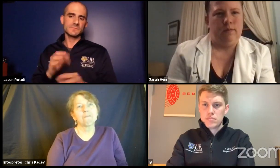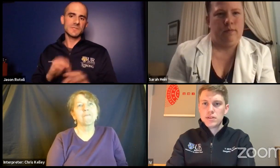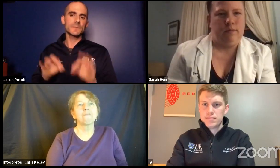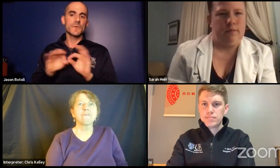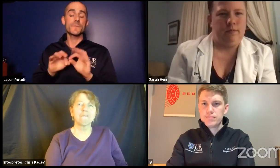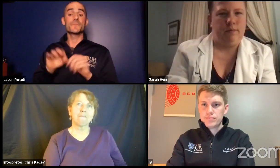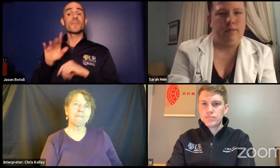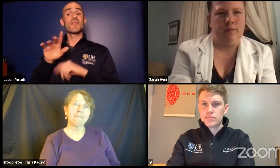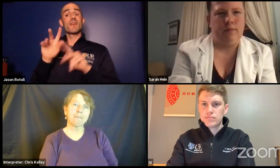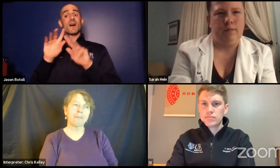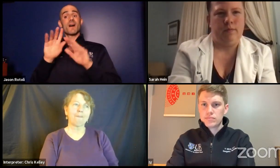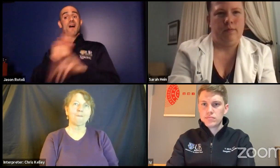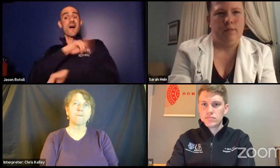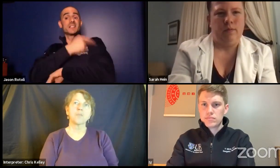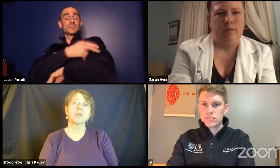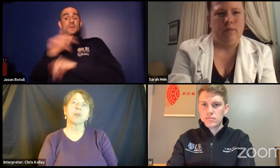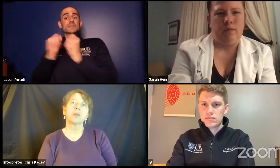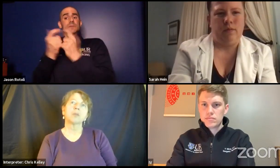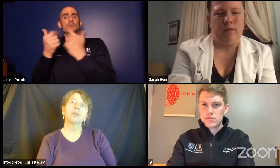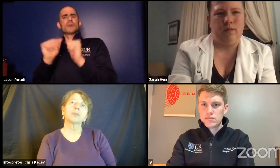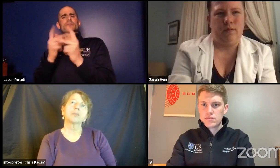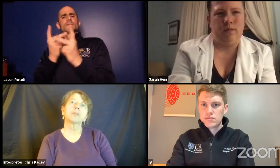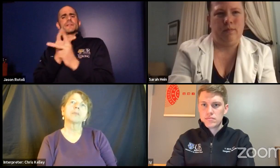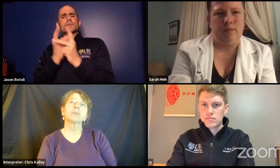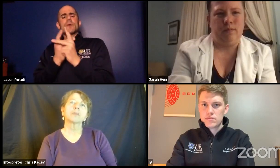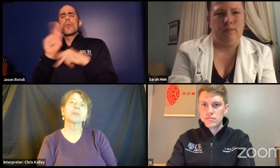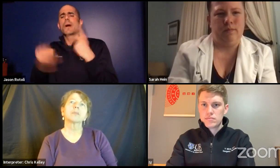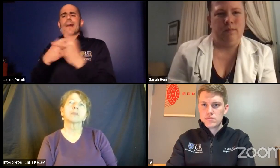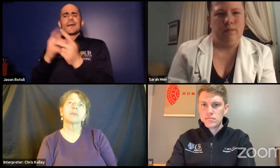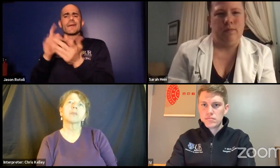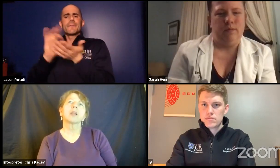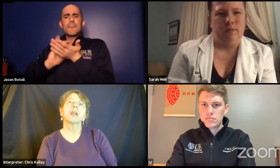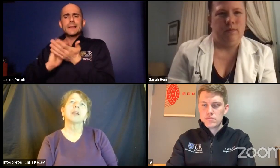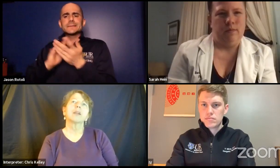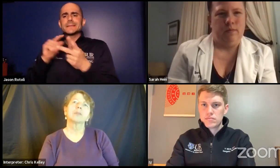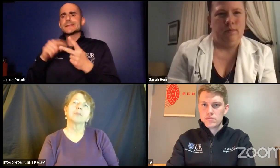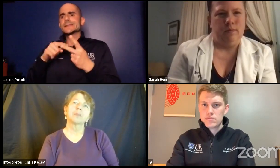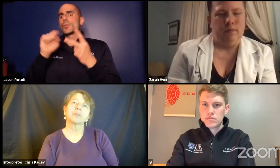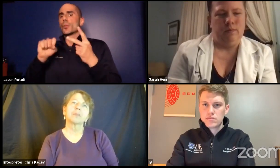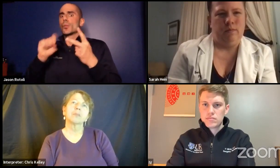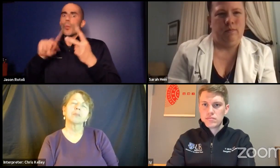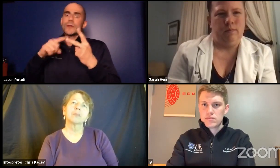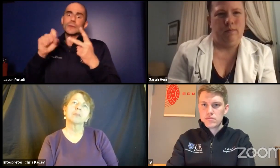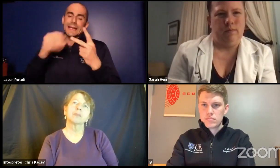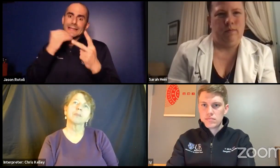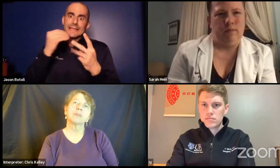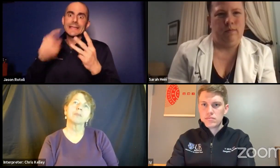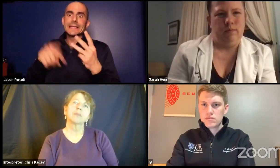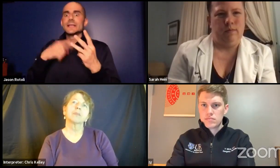stay? Yes. When folks are admitted into the hospital